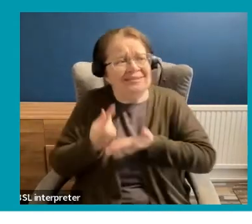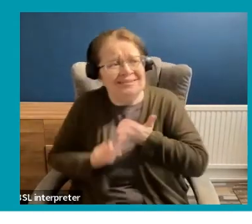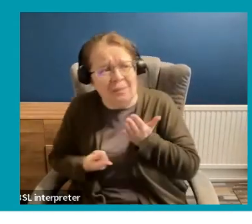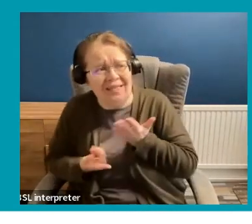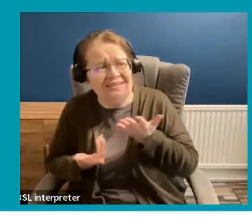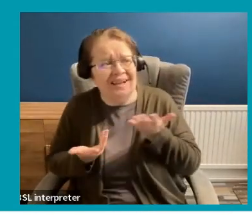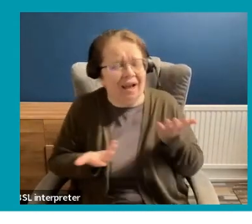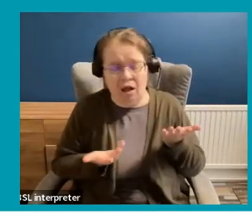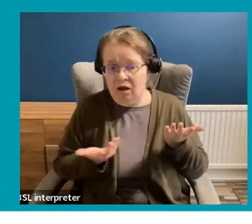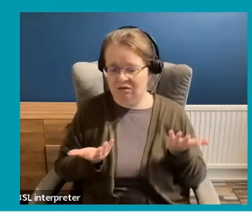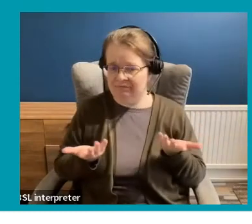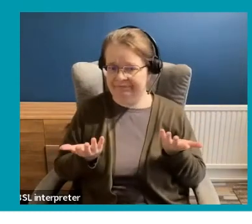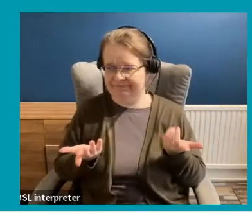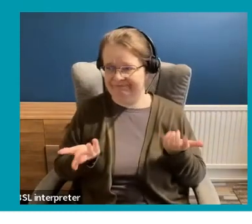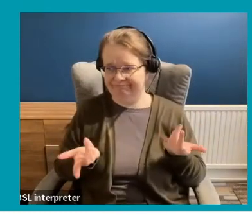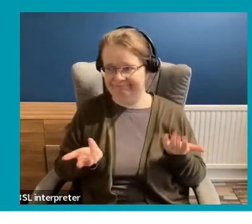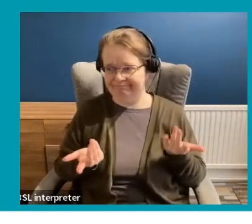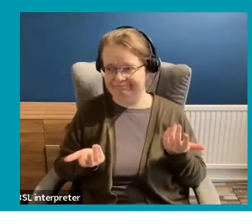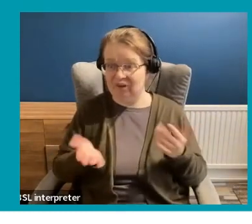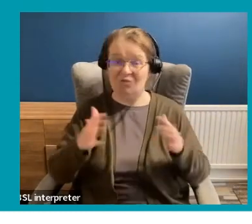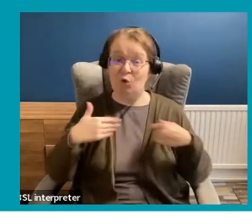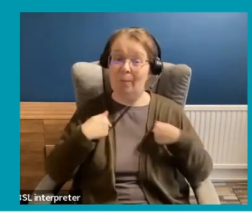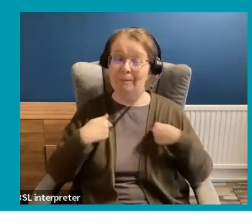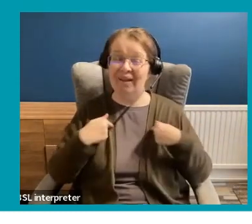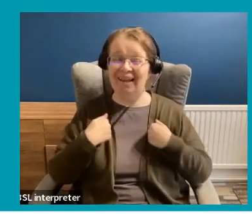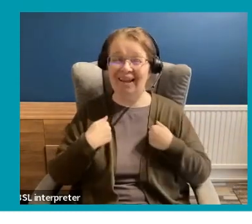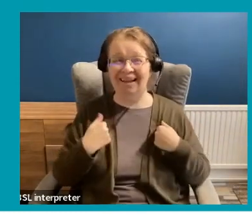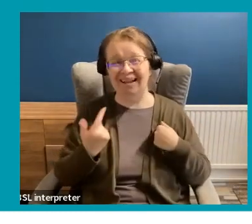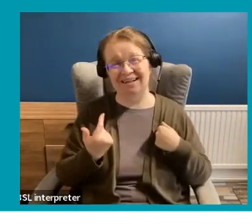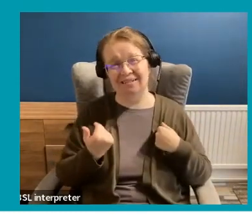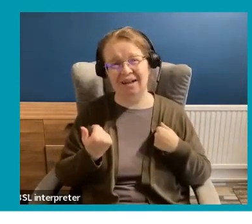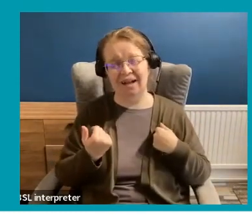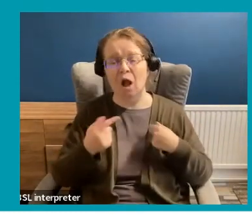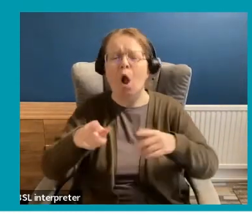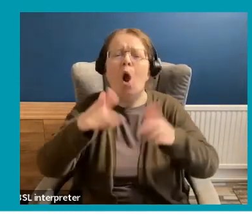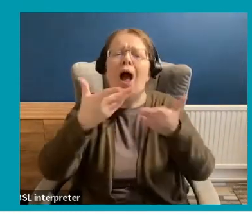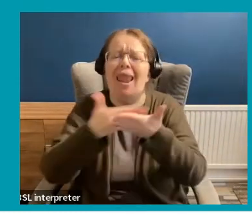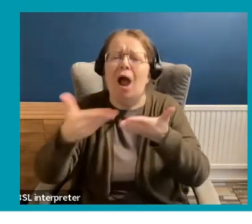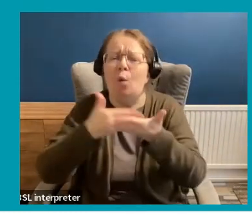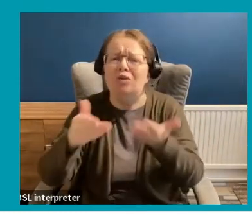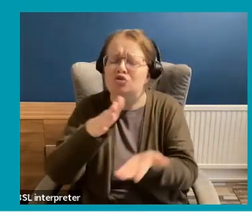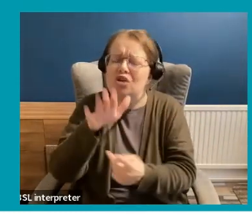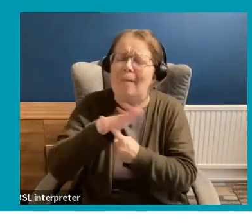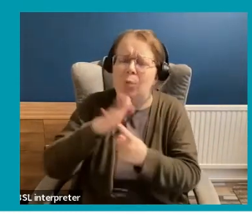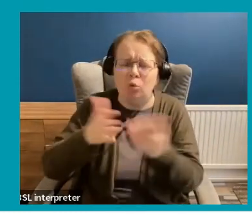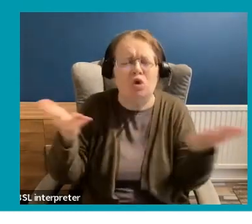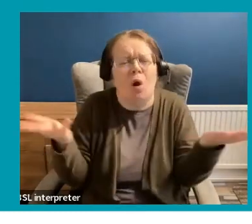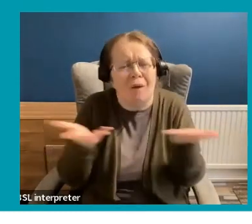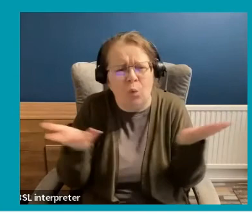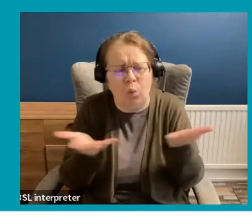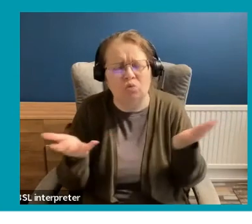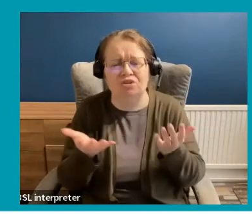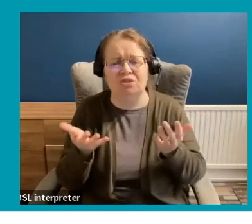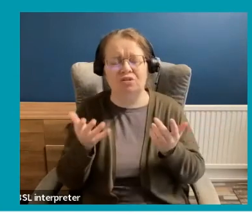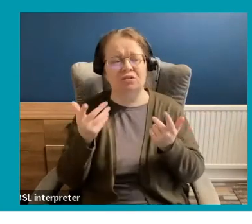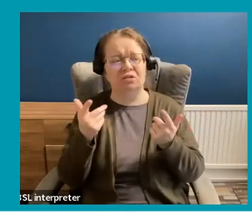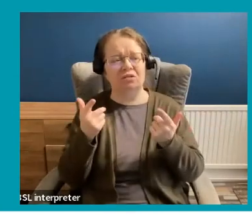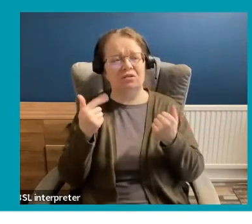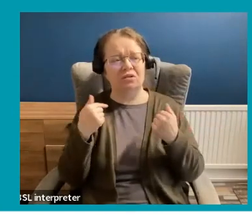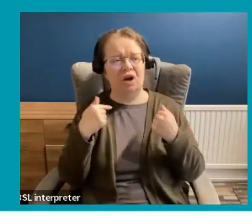and actually for me we should be language is important, of course, and there are certain things we should avoid like